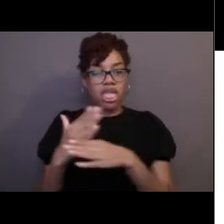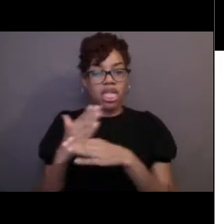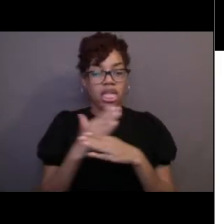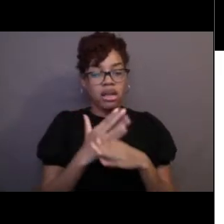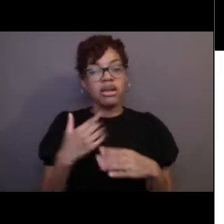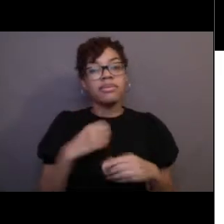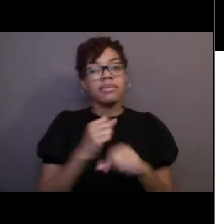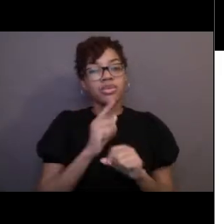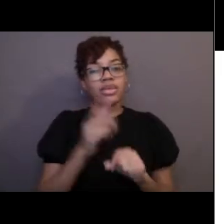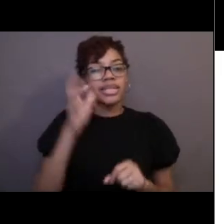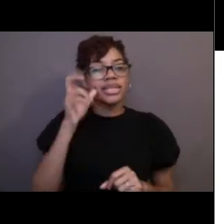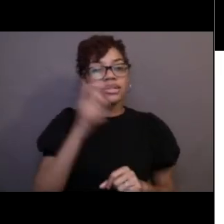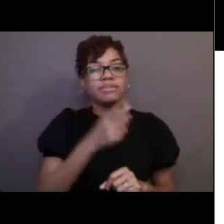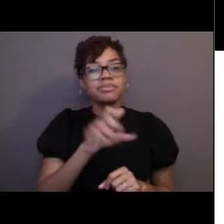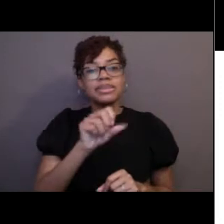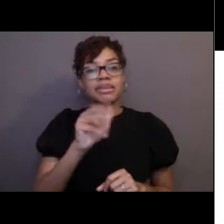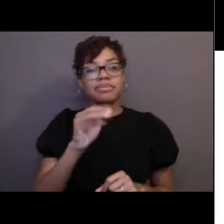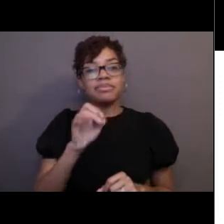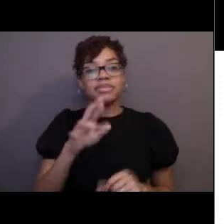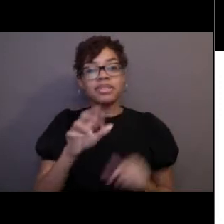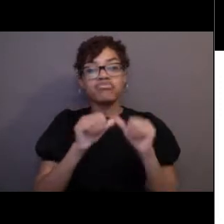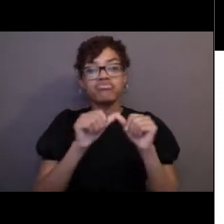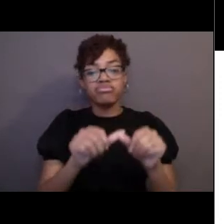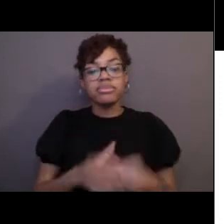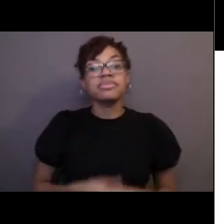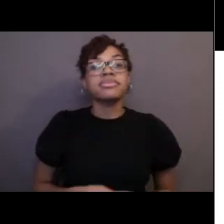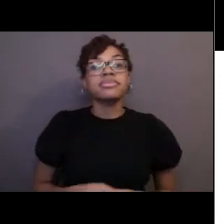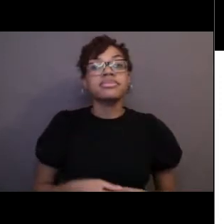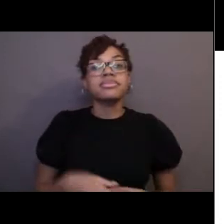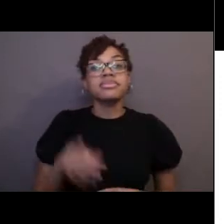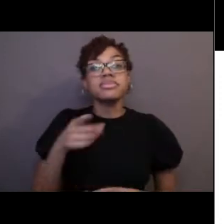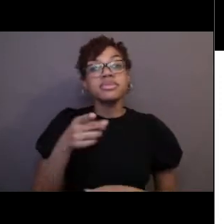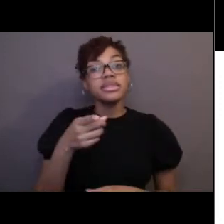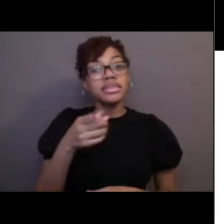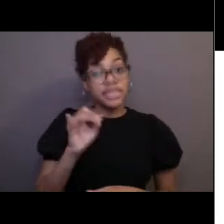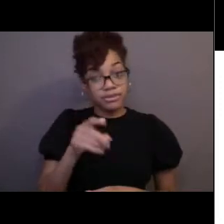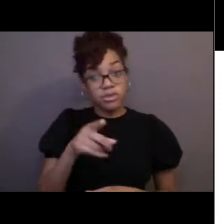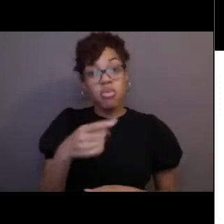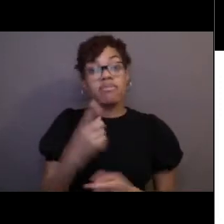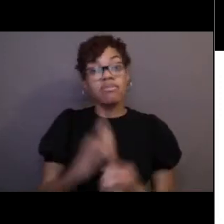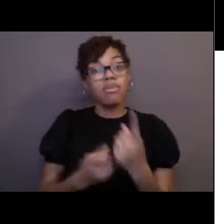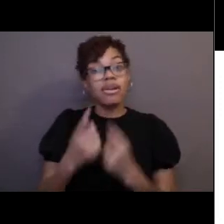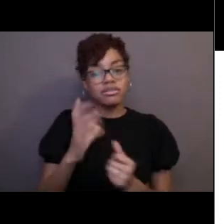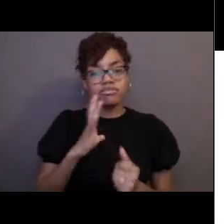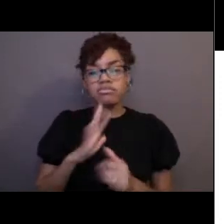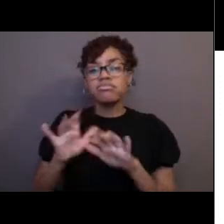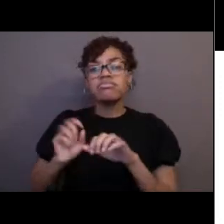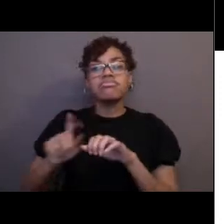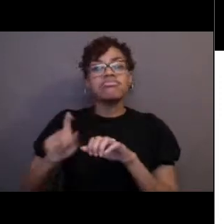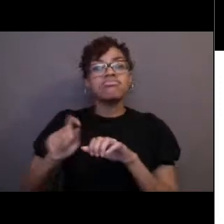I'll be keeping track of them for Samir. And I will ask them, he'll stop periodically, and we'll go through as many questions as we can.